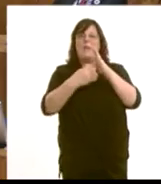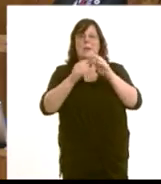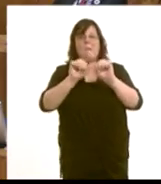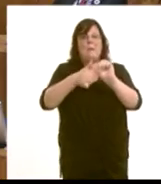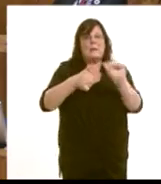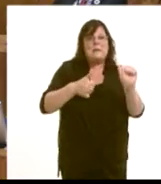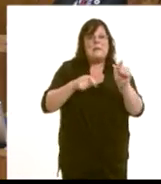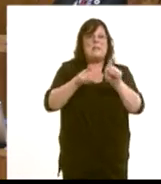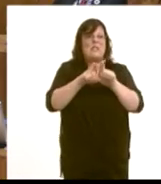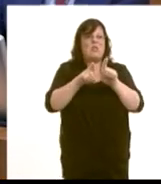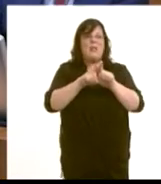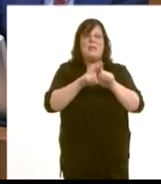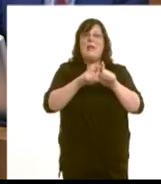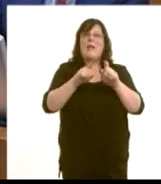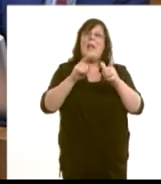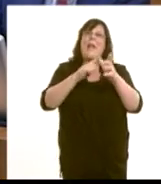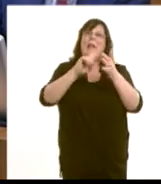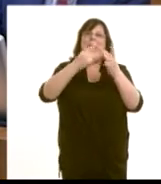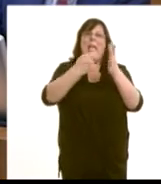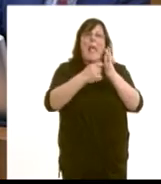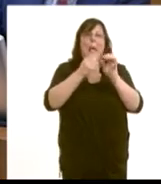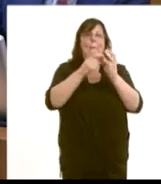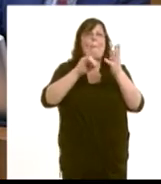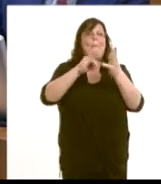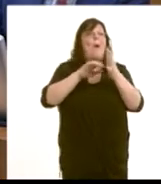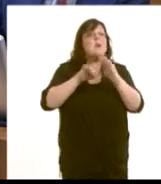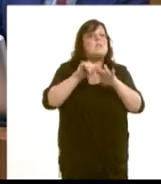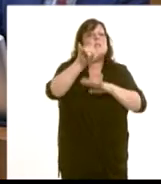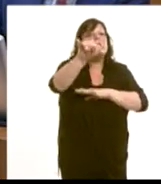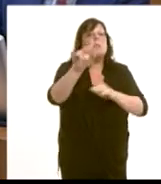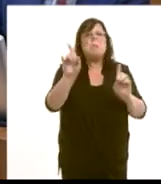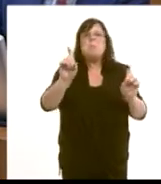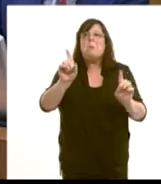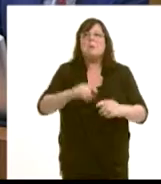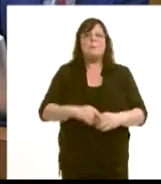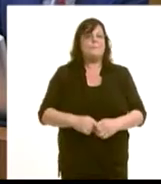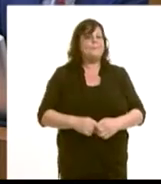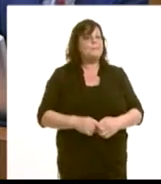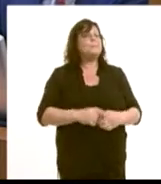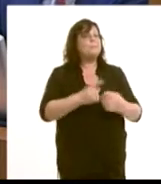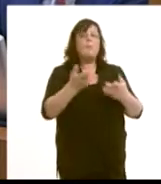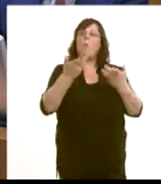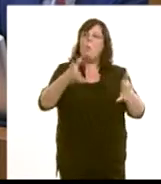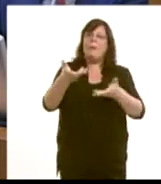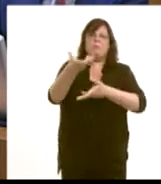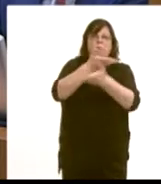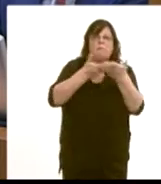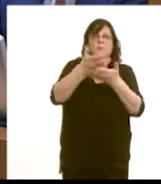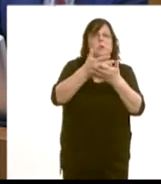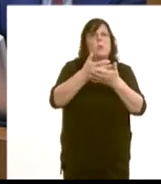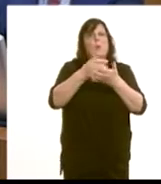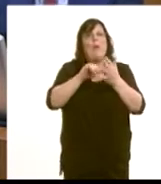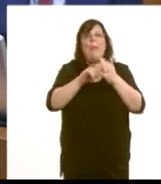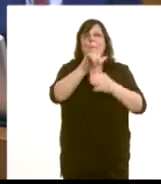OAQ(5)0094(FM) Carwyn Jones: We are in regular dialogue with anchor companies and the economy Secretary met with Airbus last Friday.